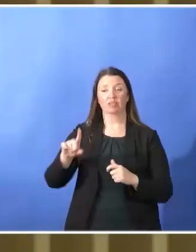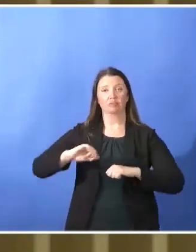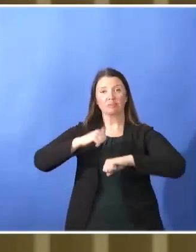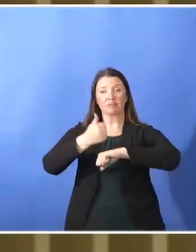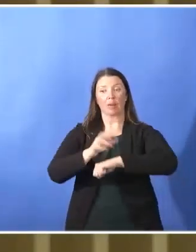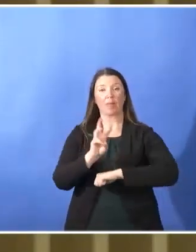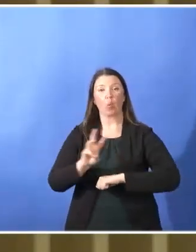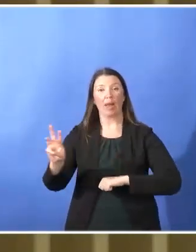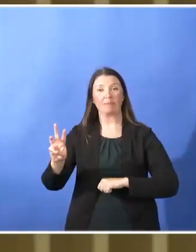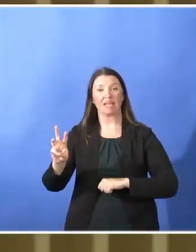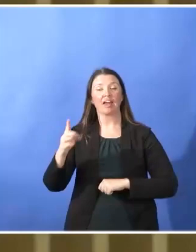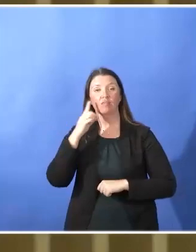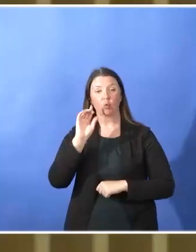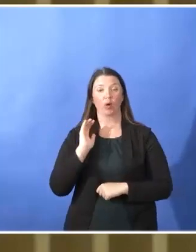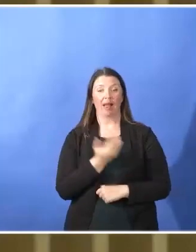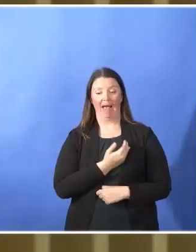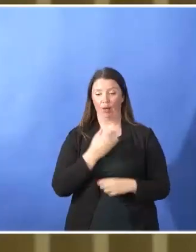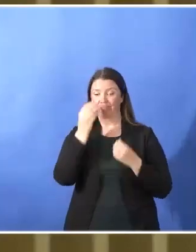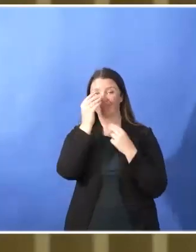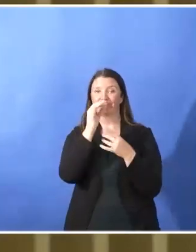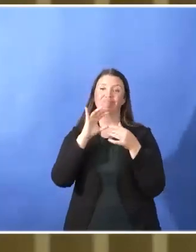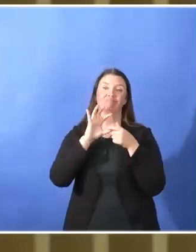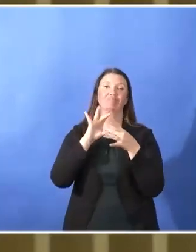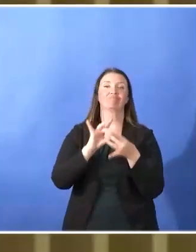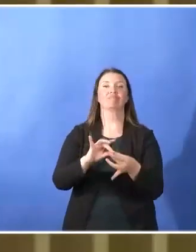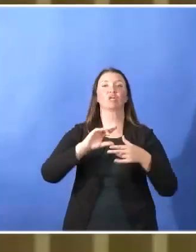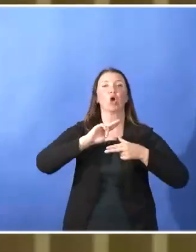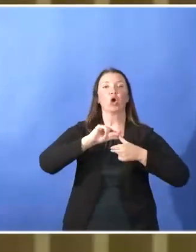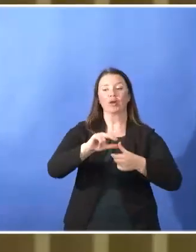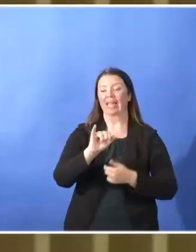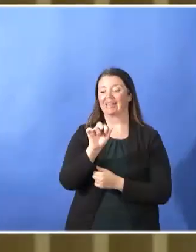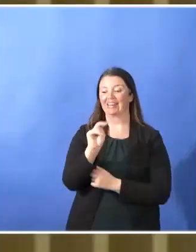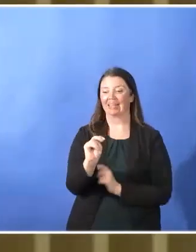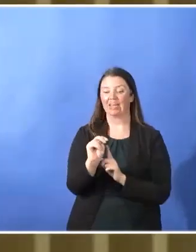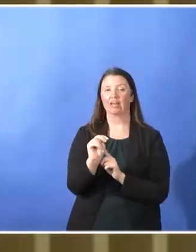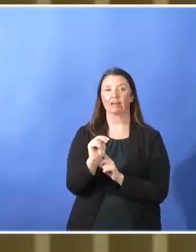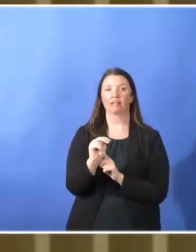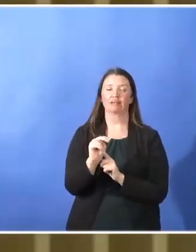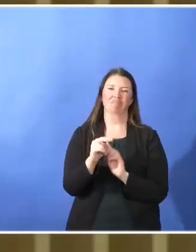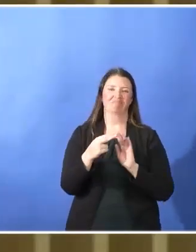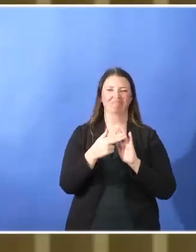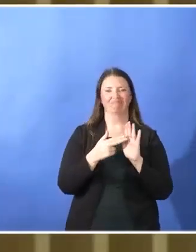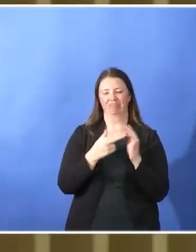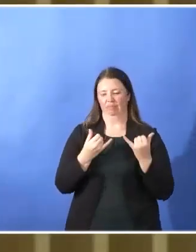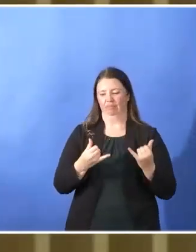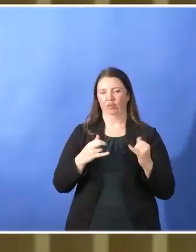REPORTS ARE OR ARE GOING TO BE INCLUDED.